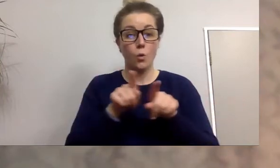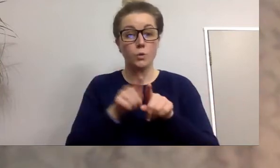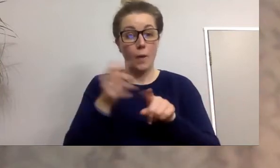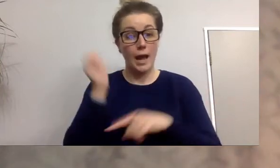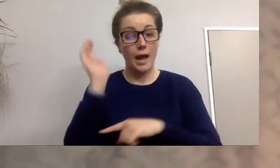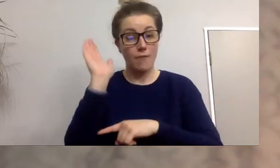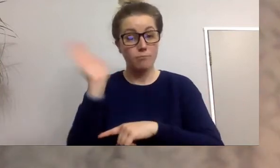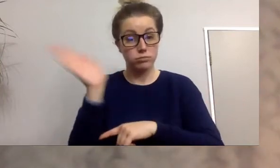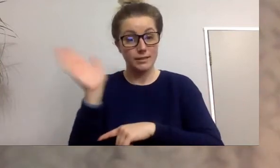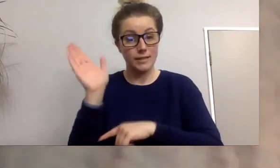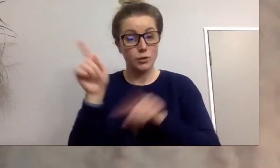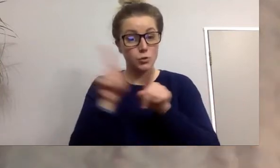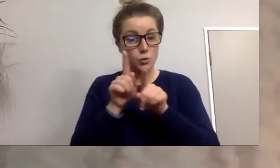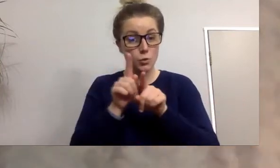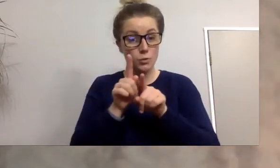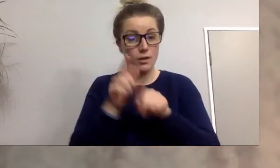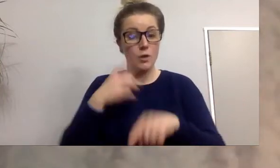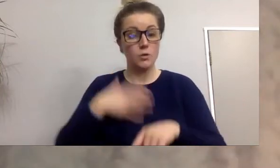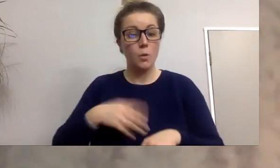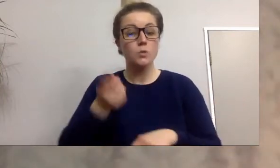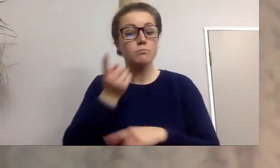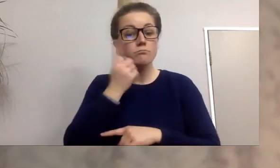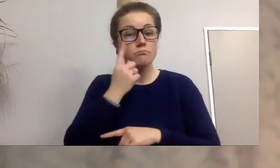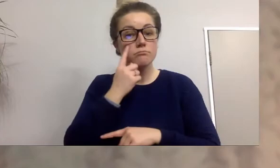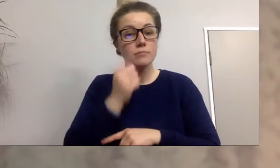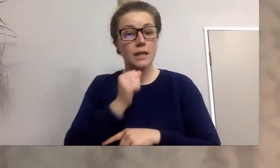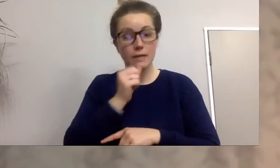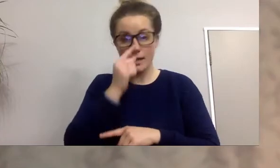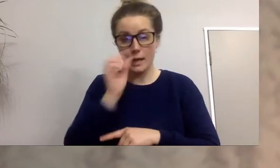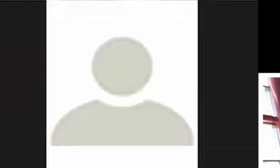if I can get that up on the screen.